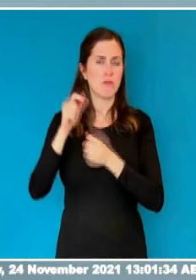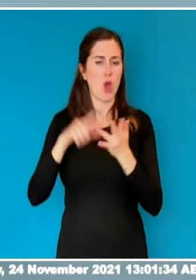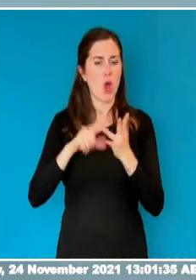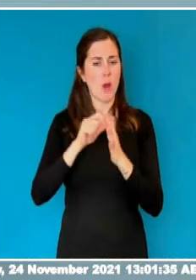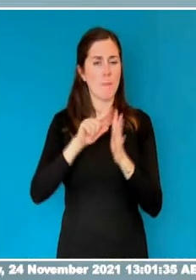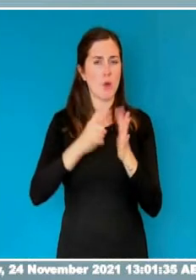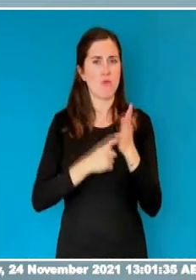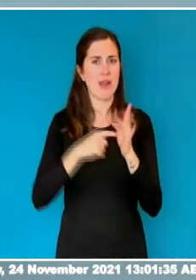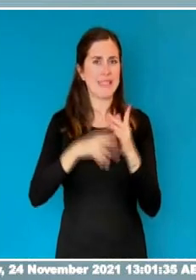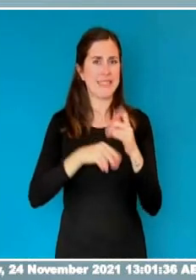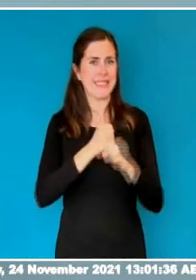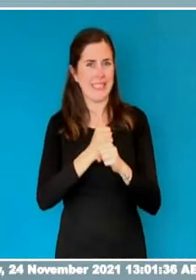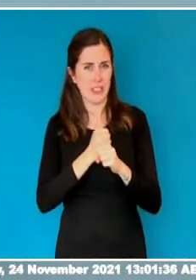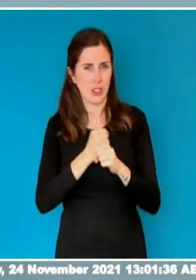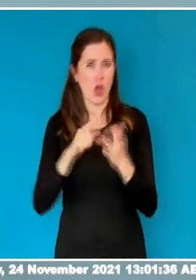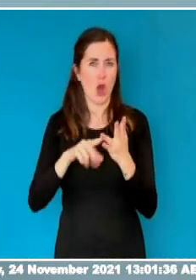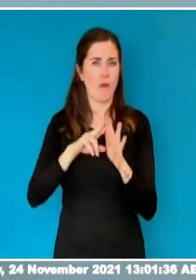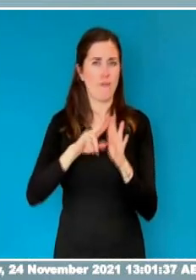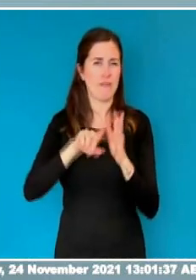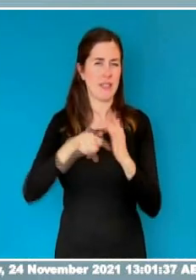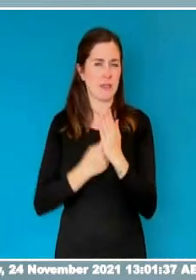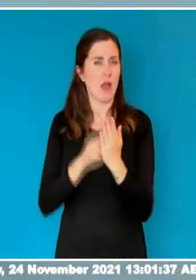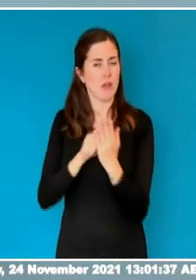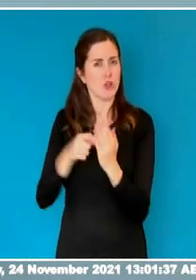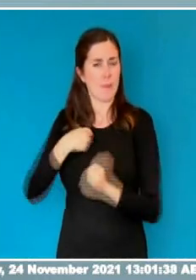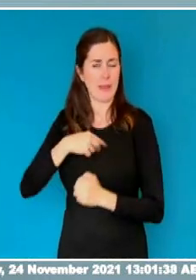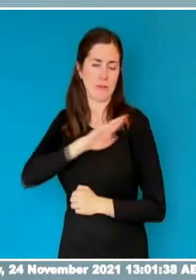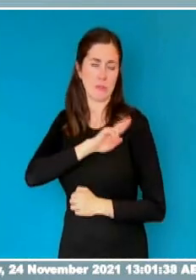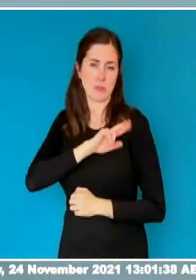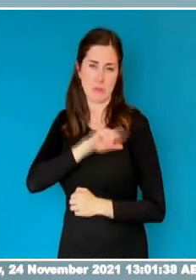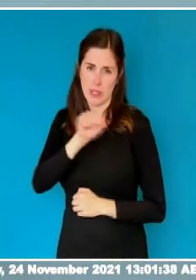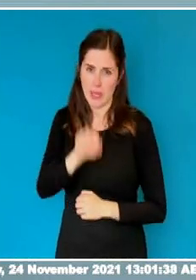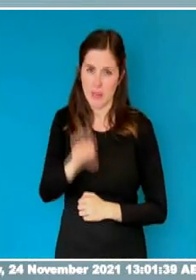it's not something that we point to a single individual.